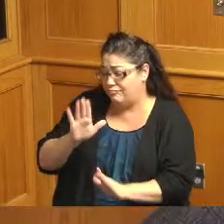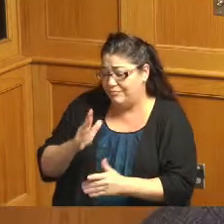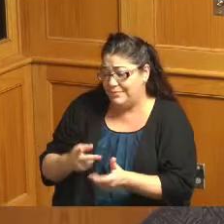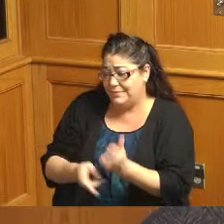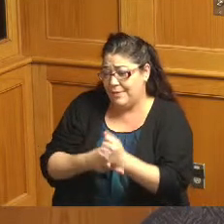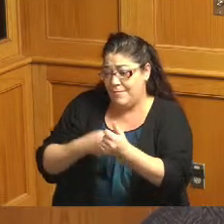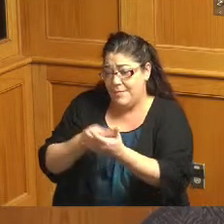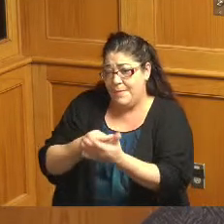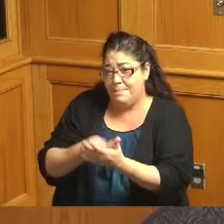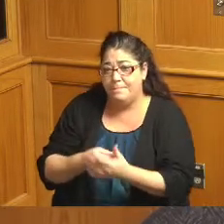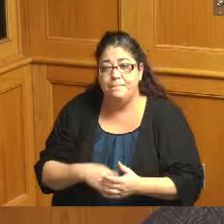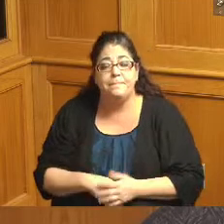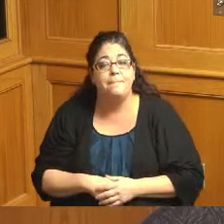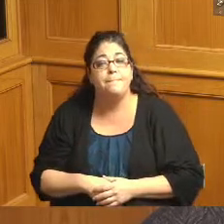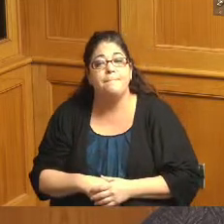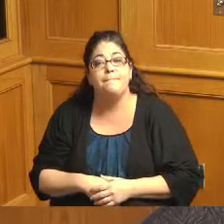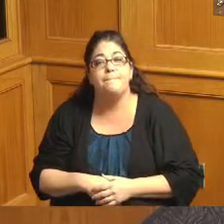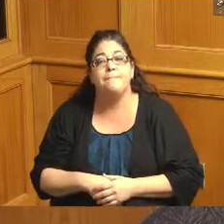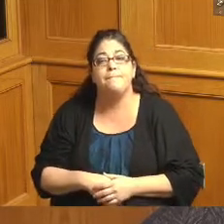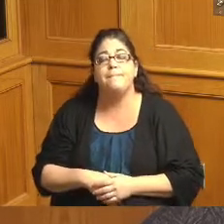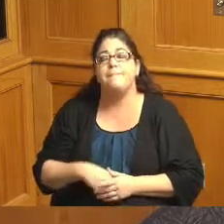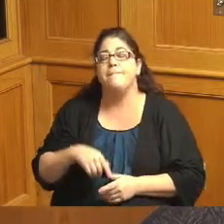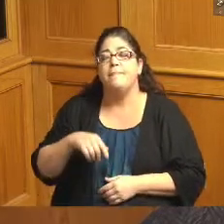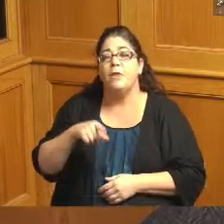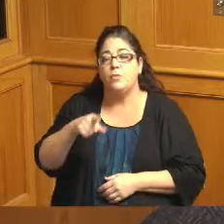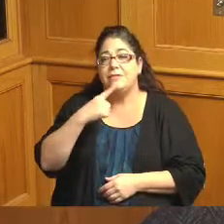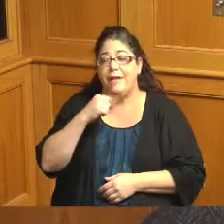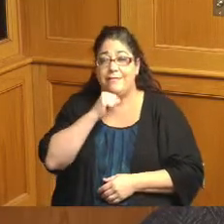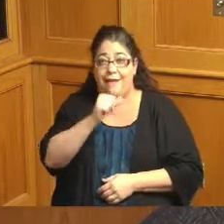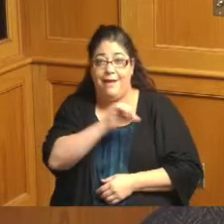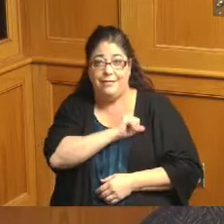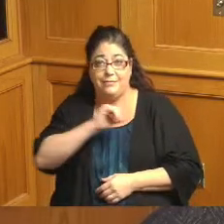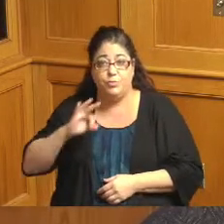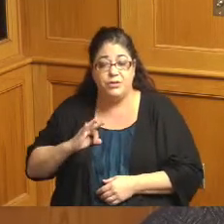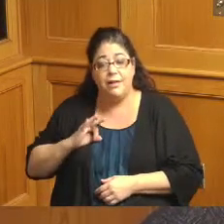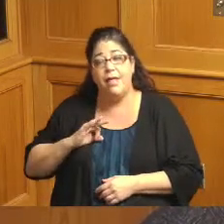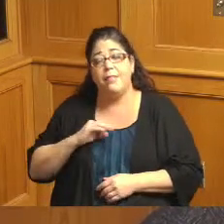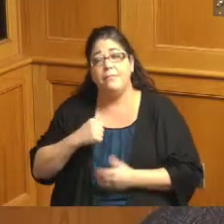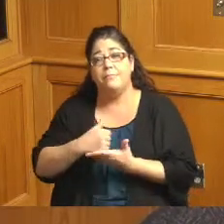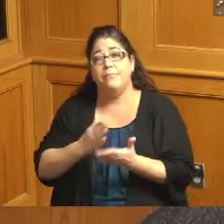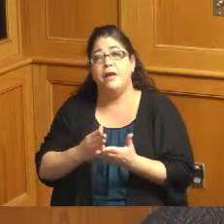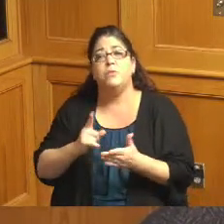question a non-personnel budget that you presented what is that including other than equipment